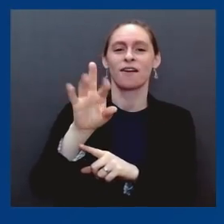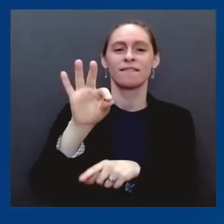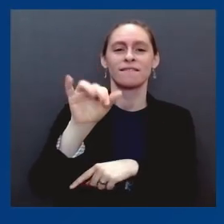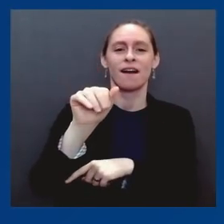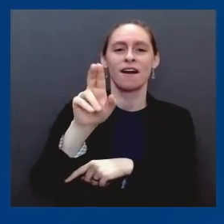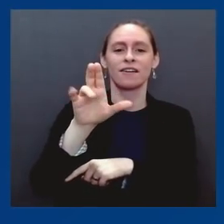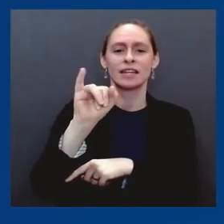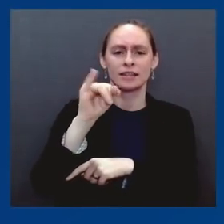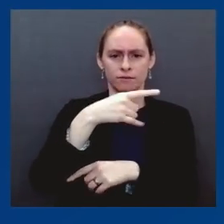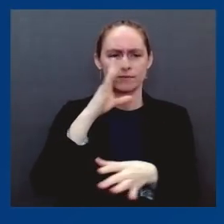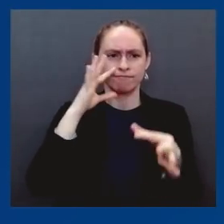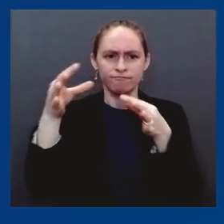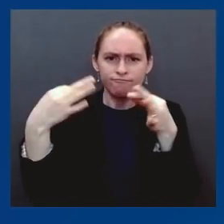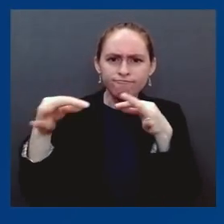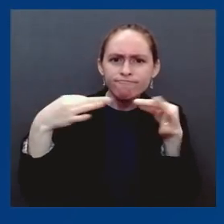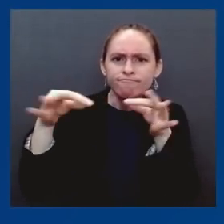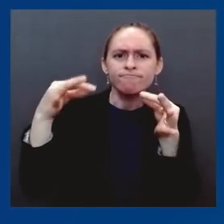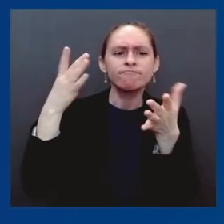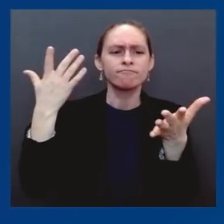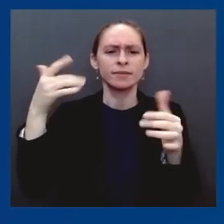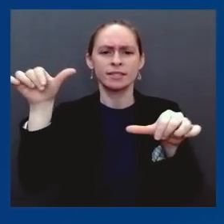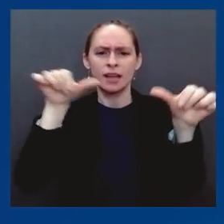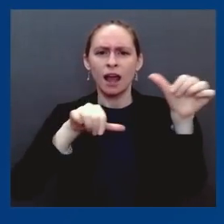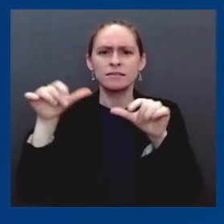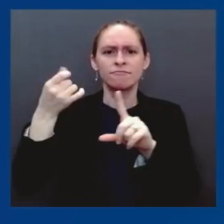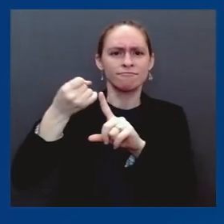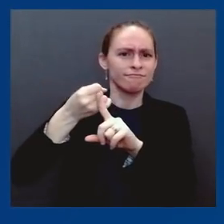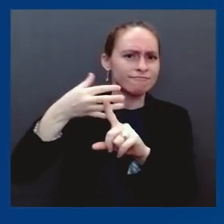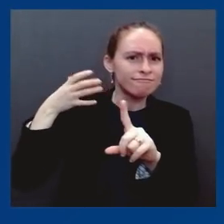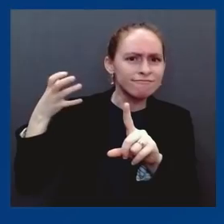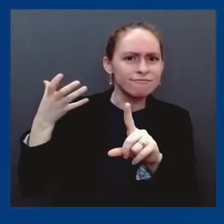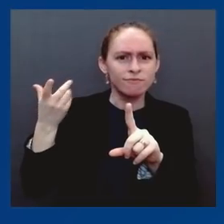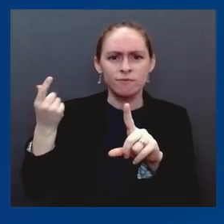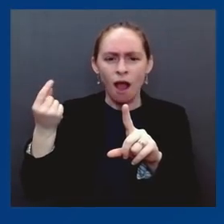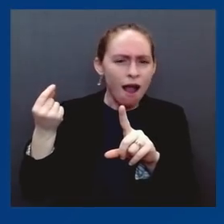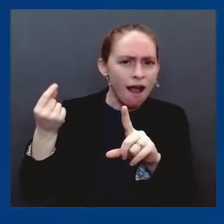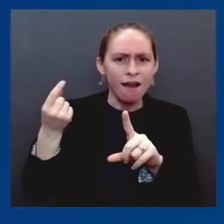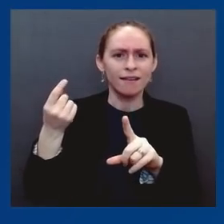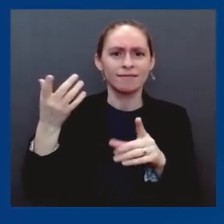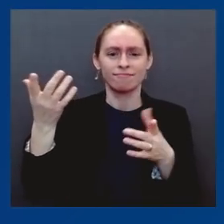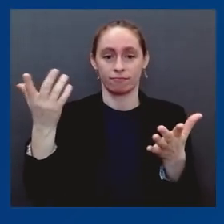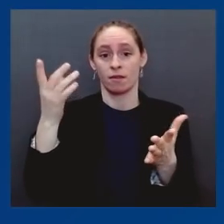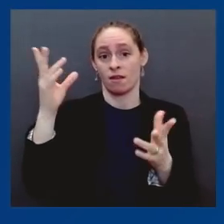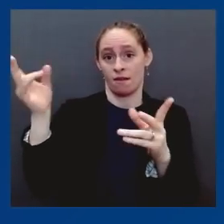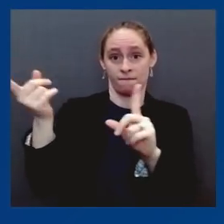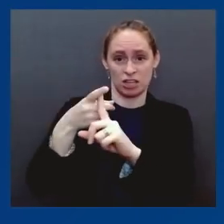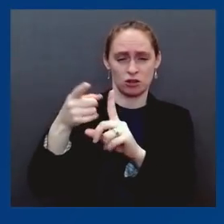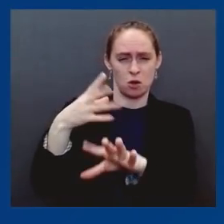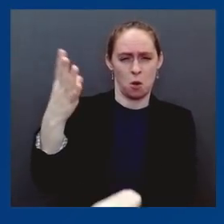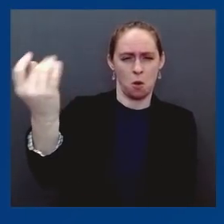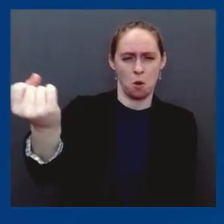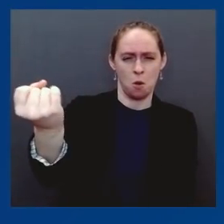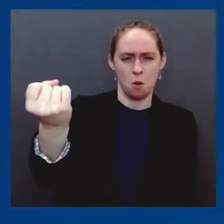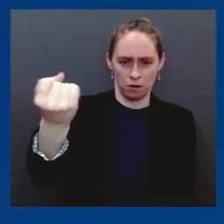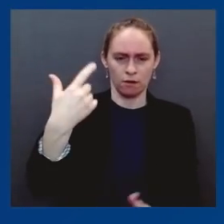on the actions the administration is taking to ensure states, communities, and hospitals have the support they need in the coming weeks.